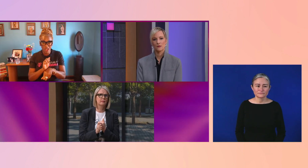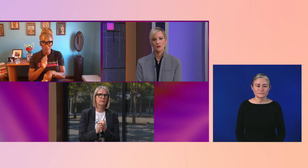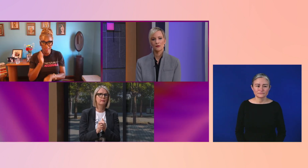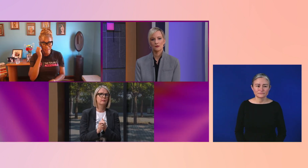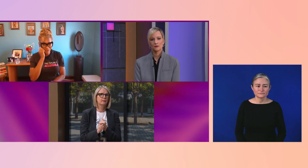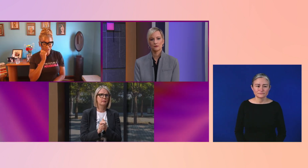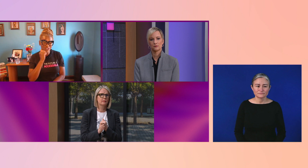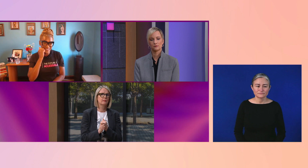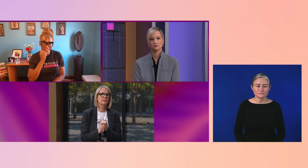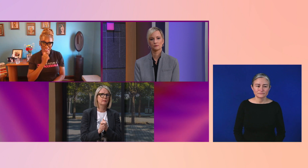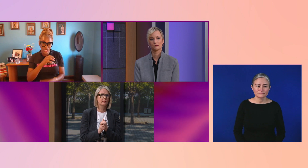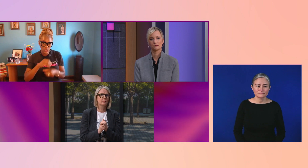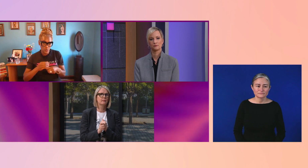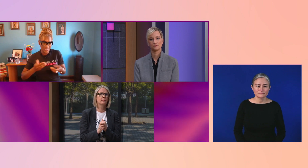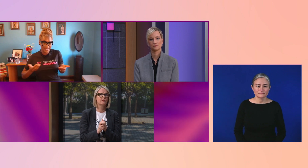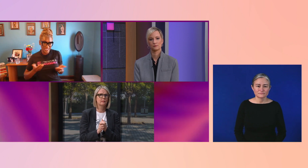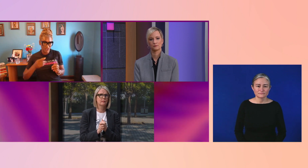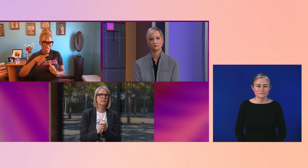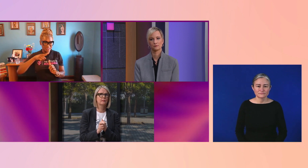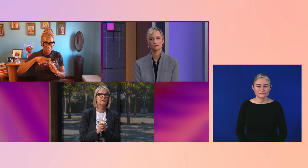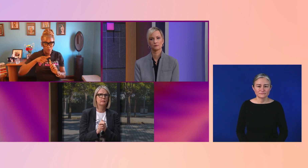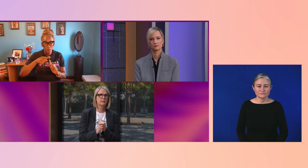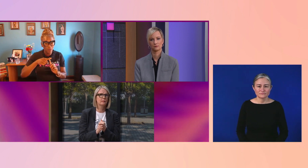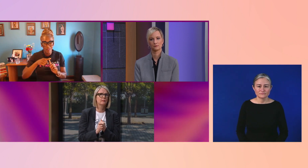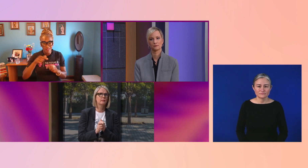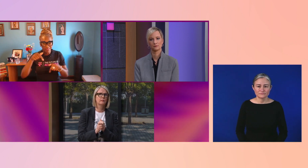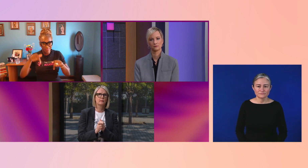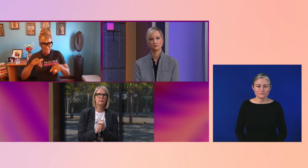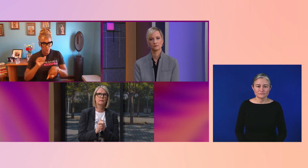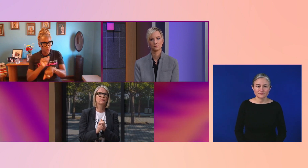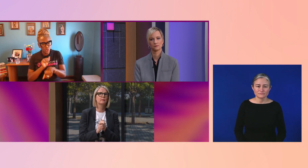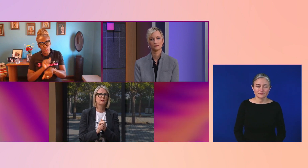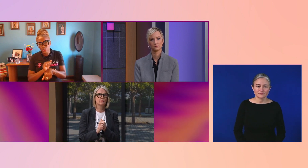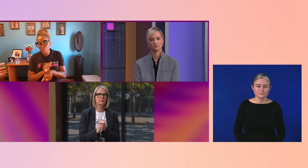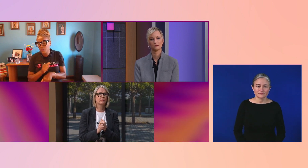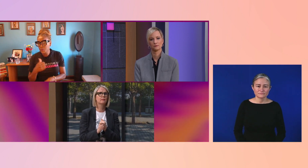I apply it to my job each and every day, including here at T-Mobile.